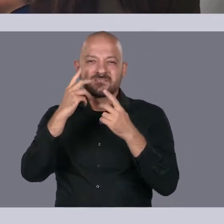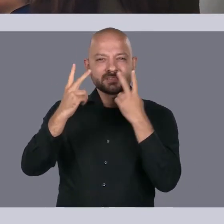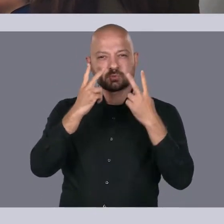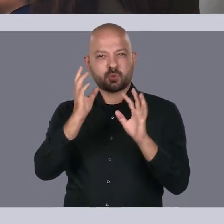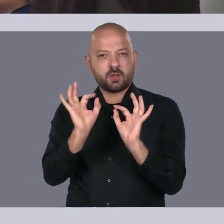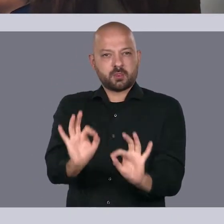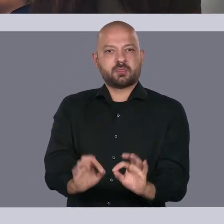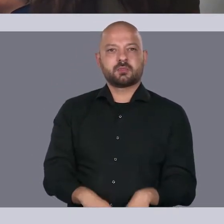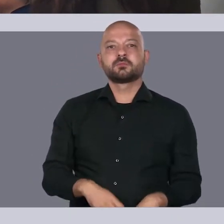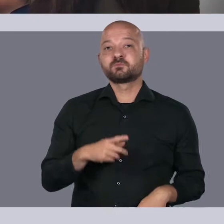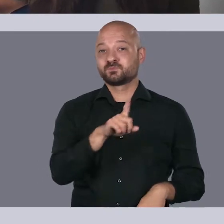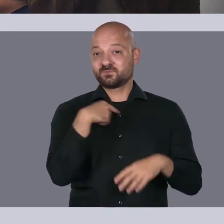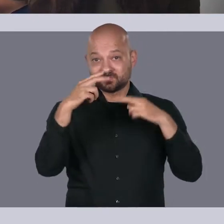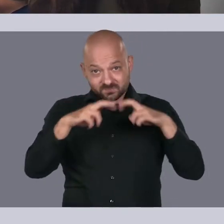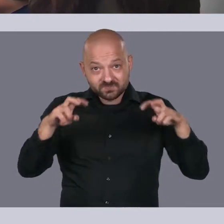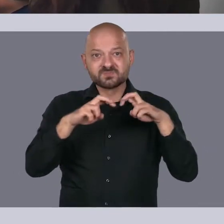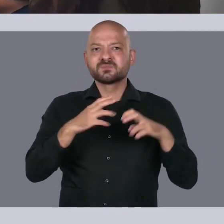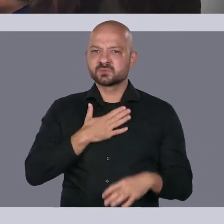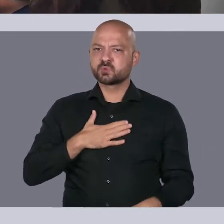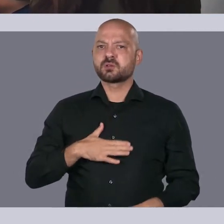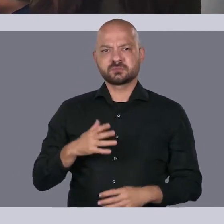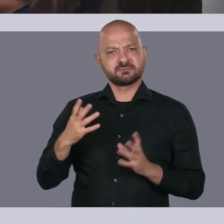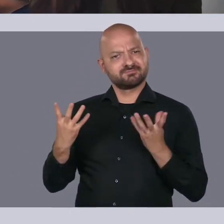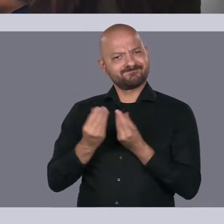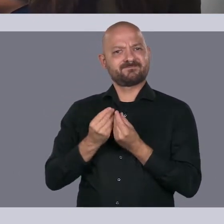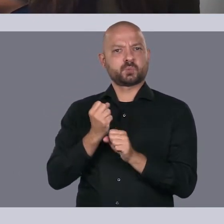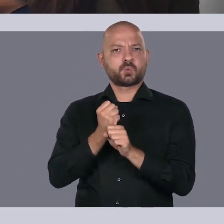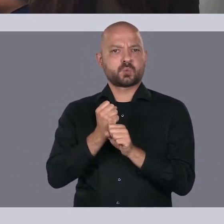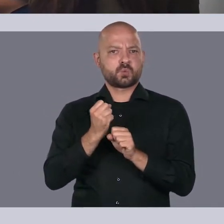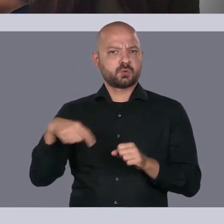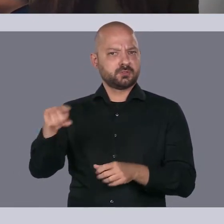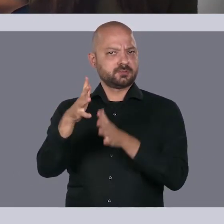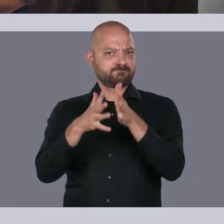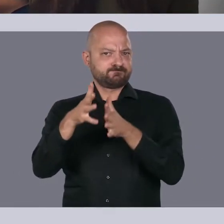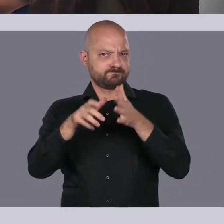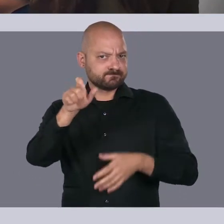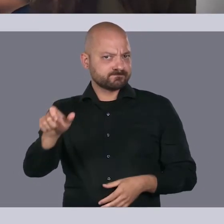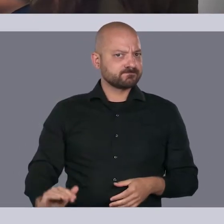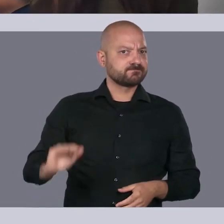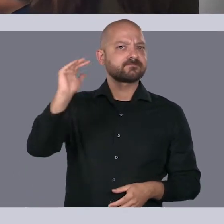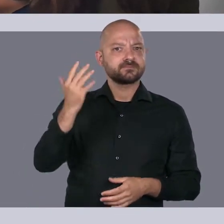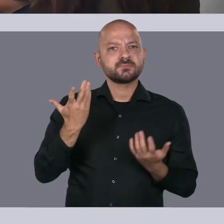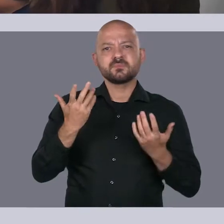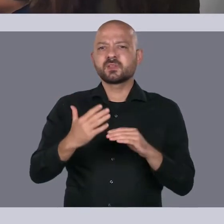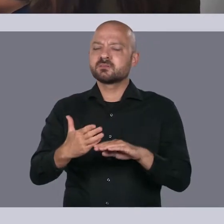And finally, researchers intending to work with native signers should consider translation and transcription matters very early on